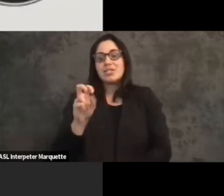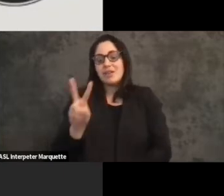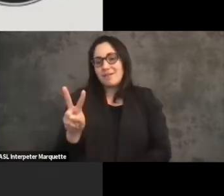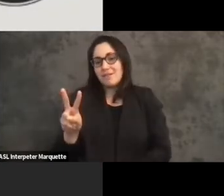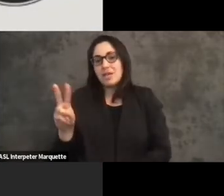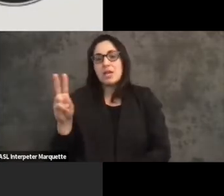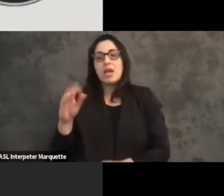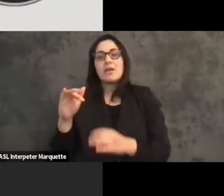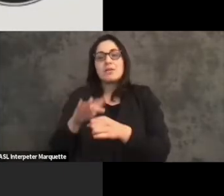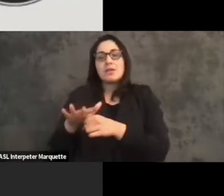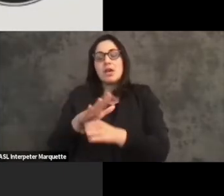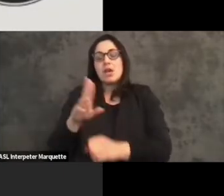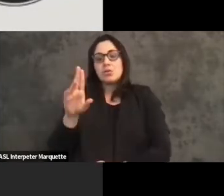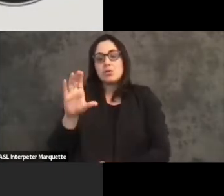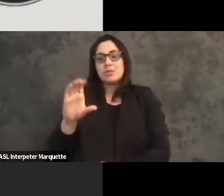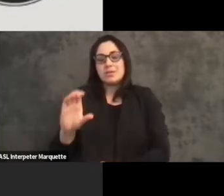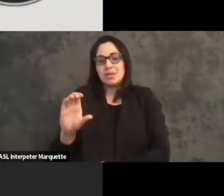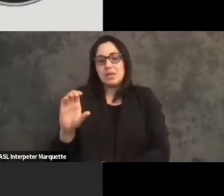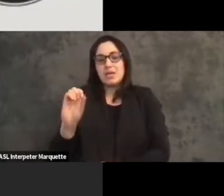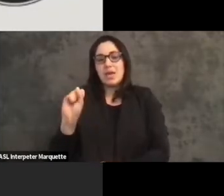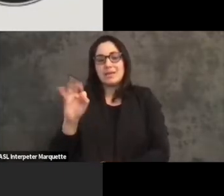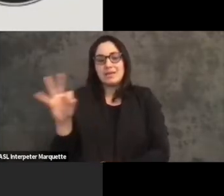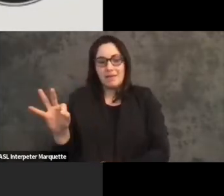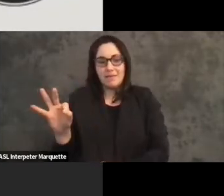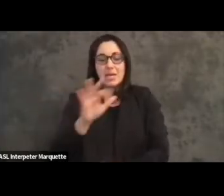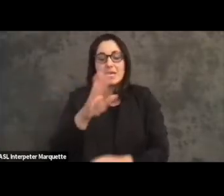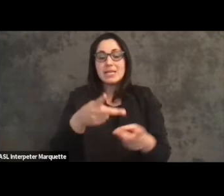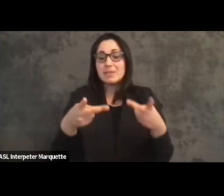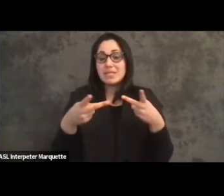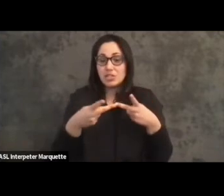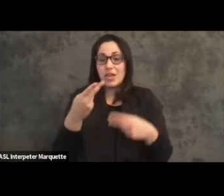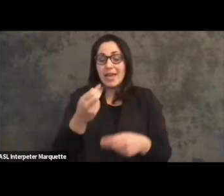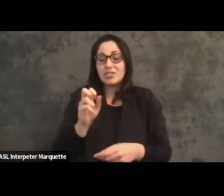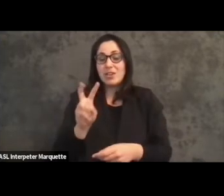Dr. Michael Peluso Dr. Michael Peluso is an Assistant Professor of Medicine in the Division